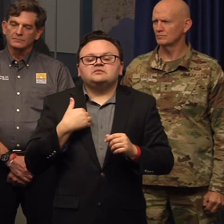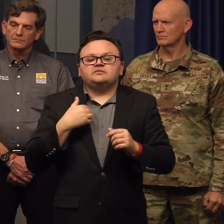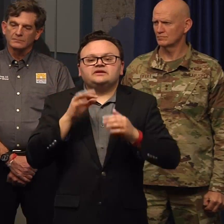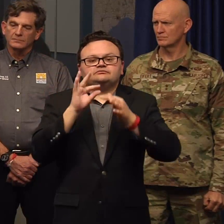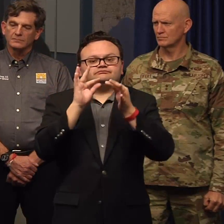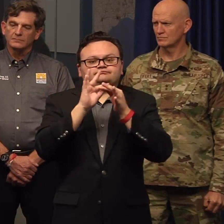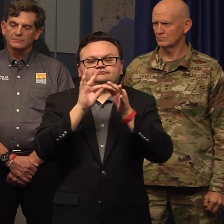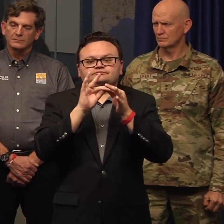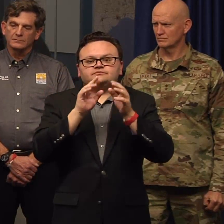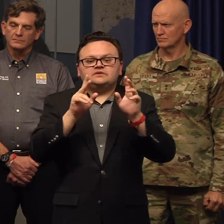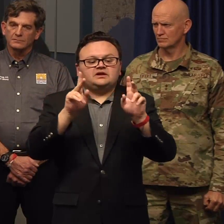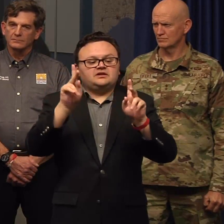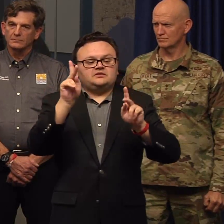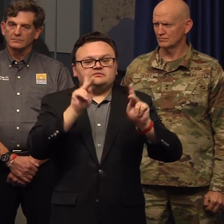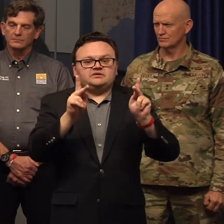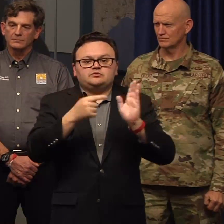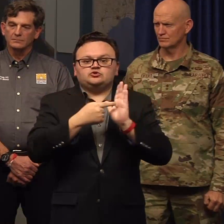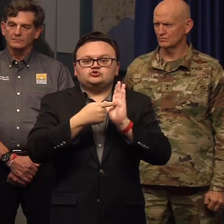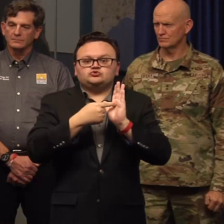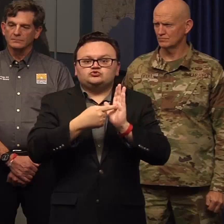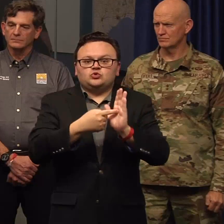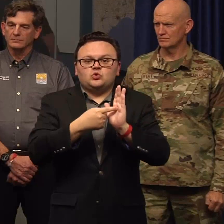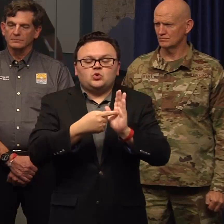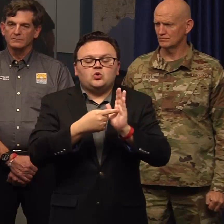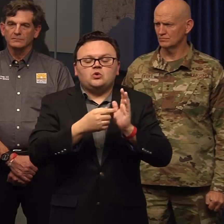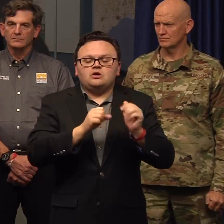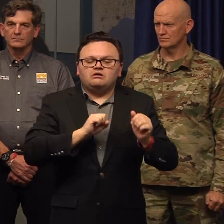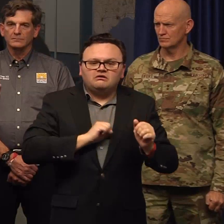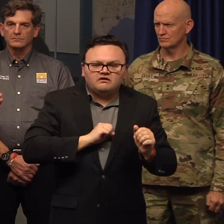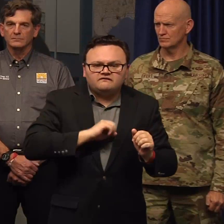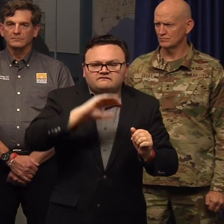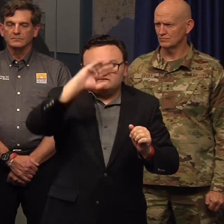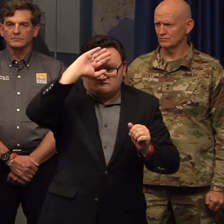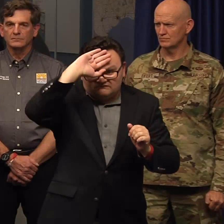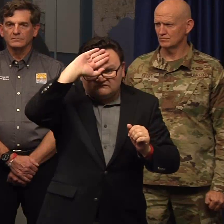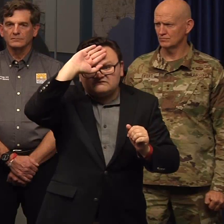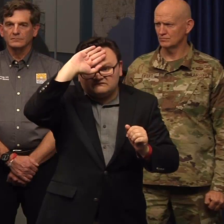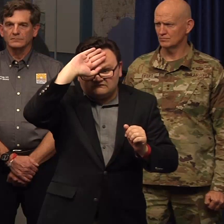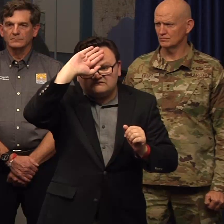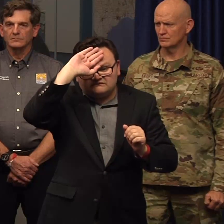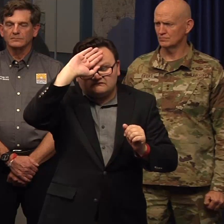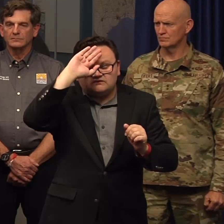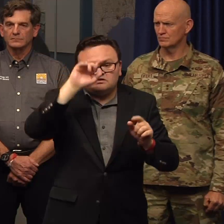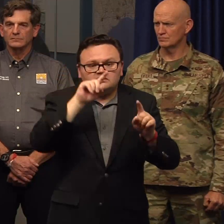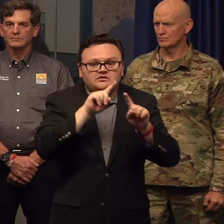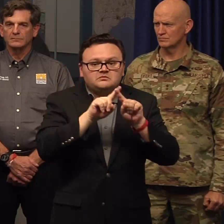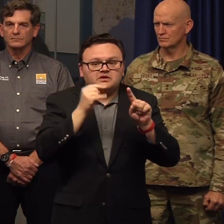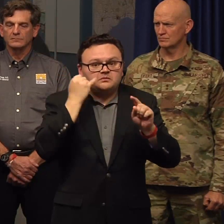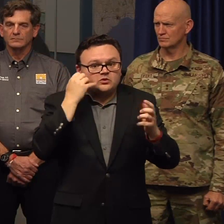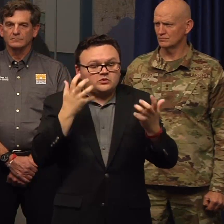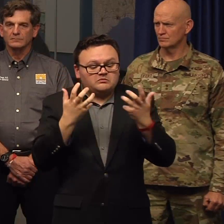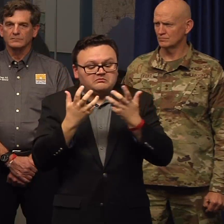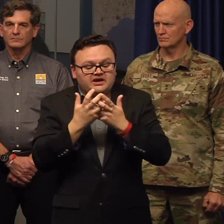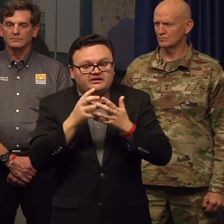FOR SURE ?